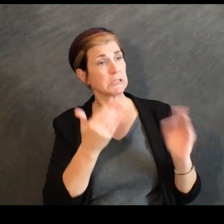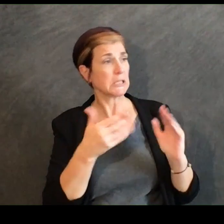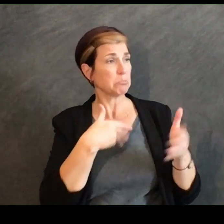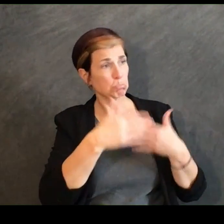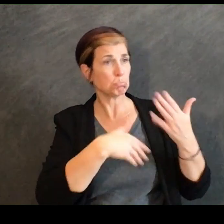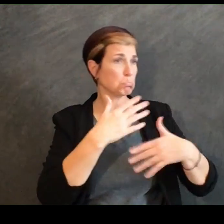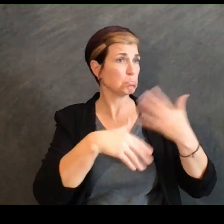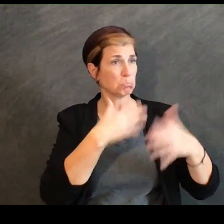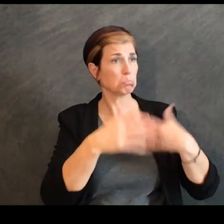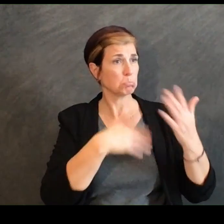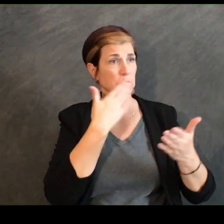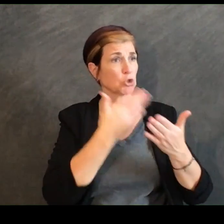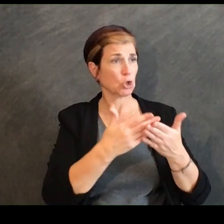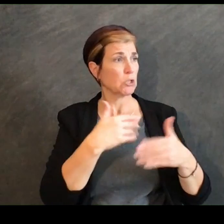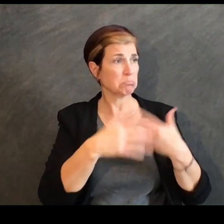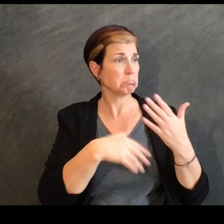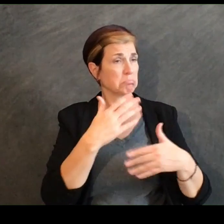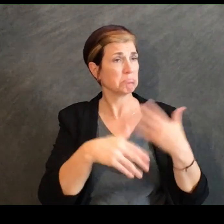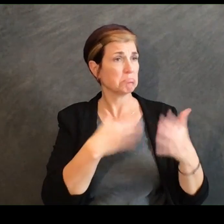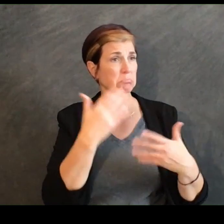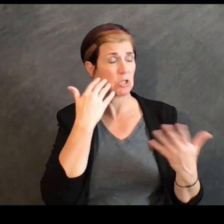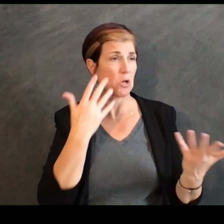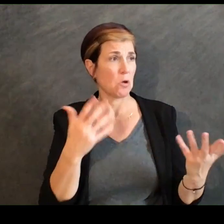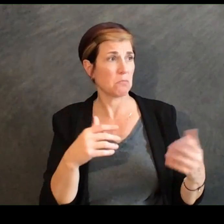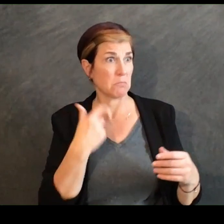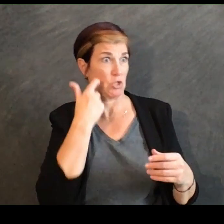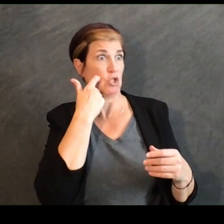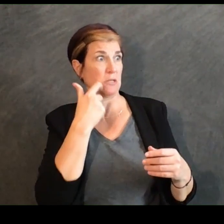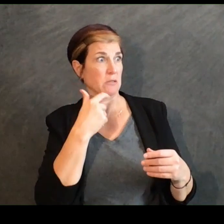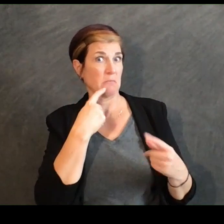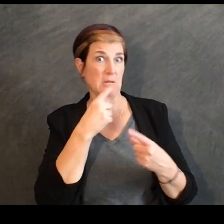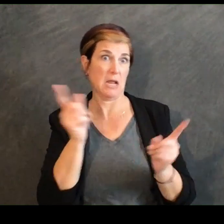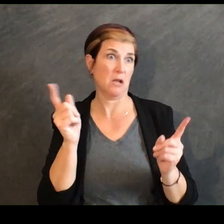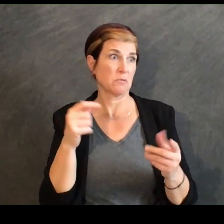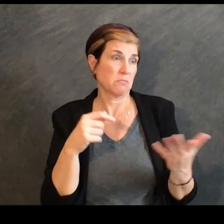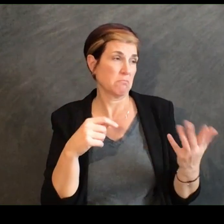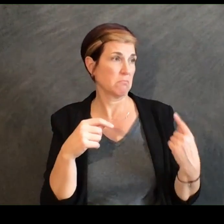as you know as I just said he we just worked an incredible deal big deal one